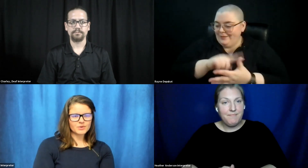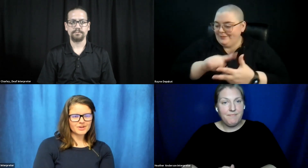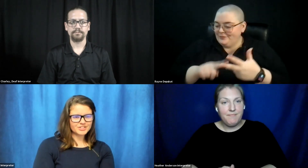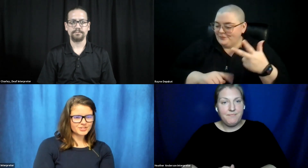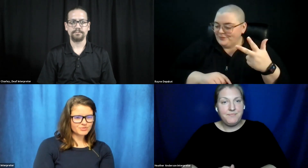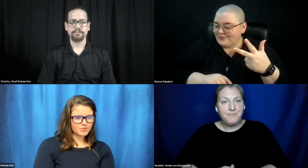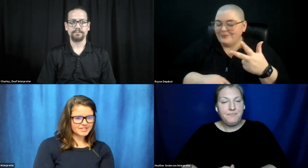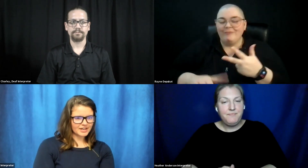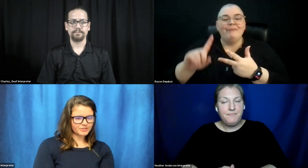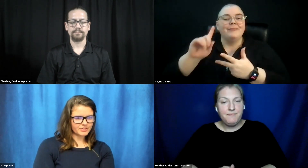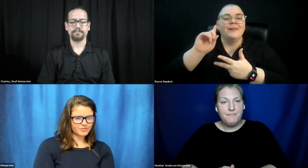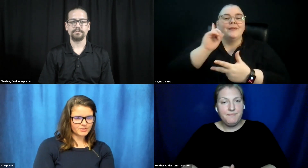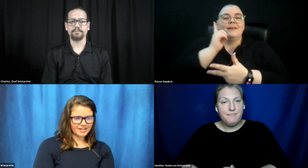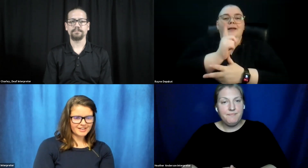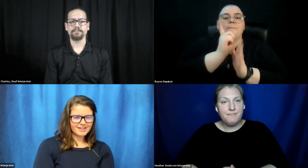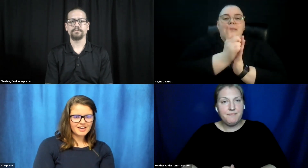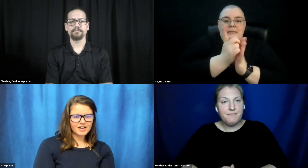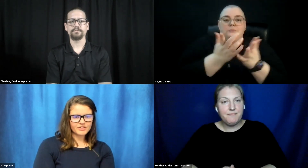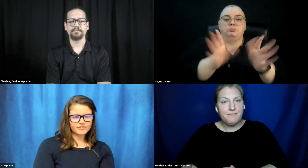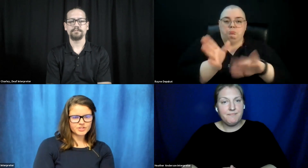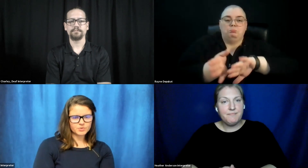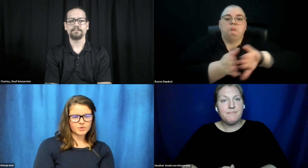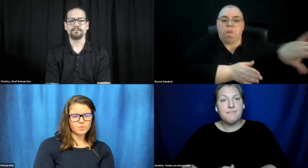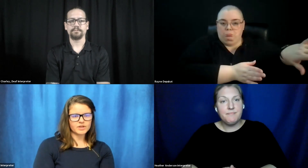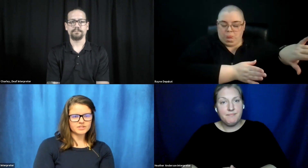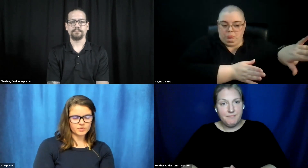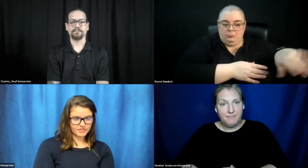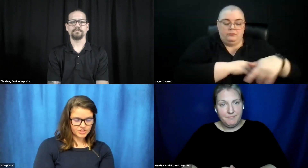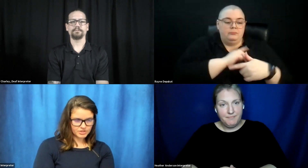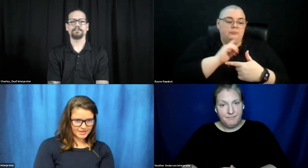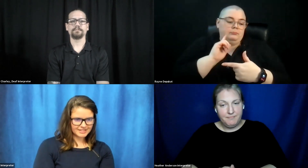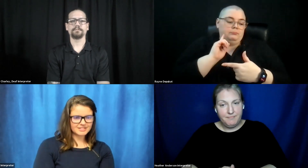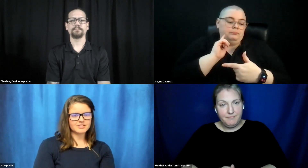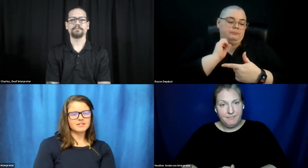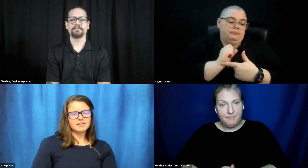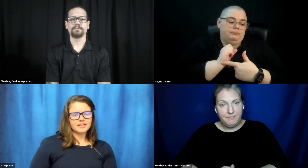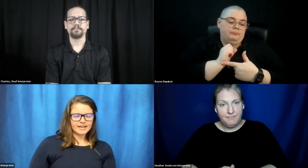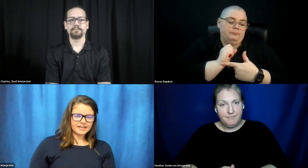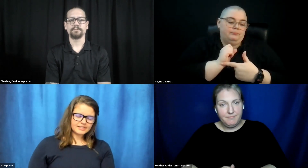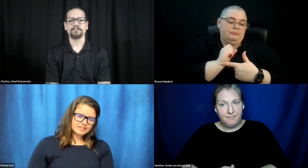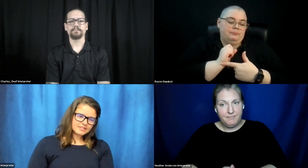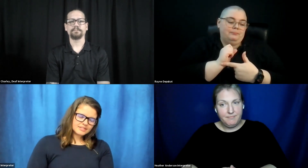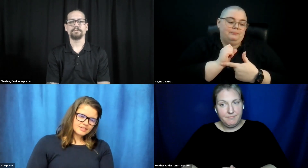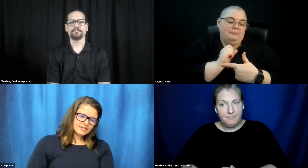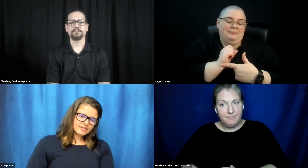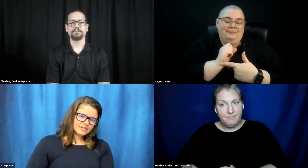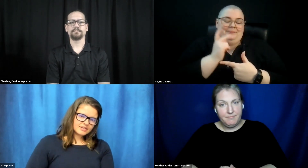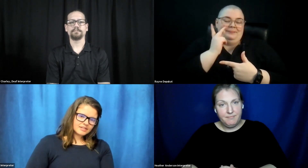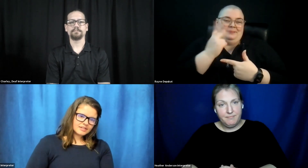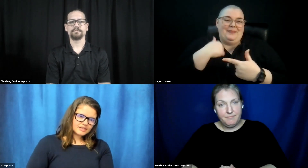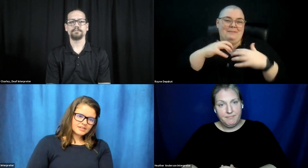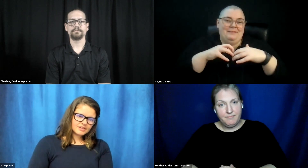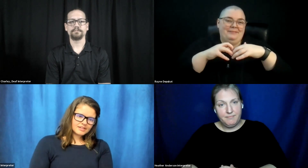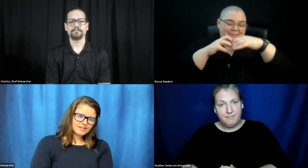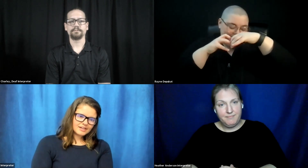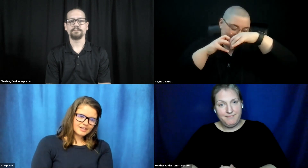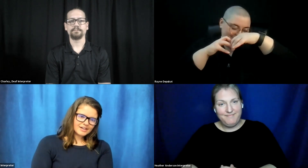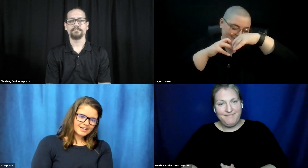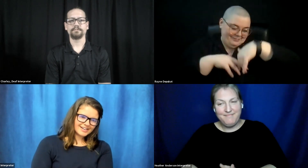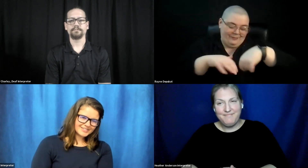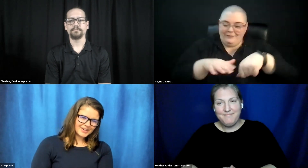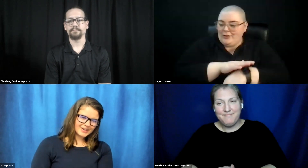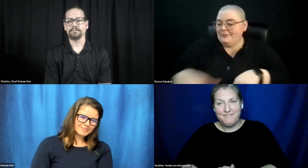So I just wrote down the three of the first one was finished the minutes. And